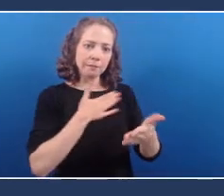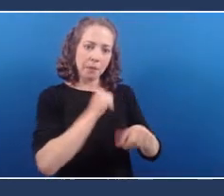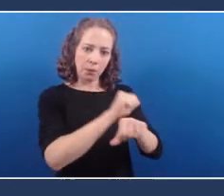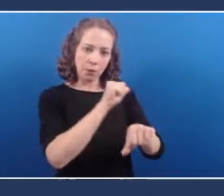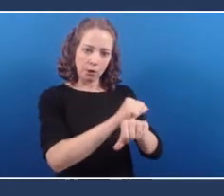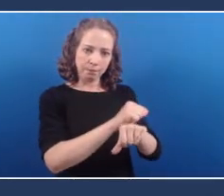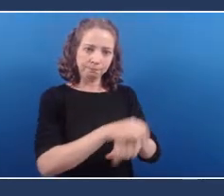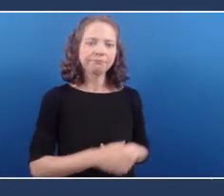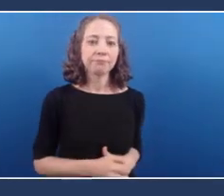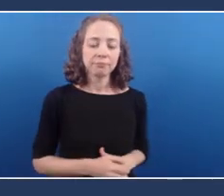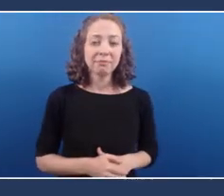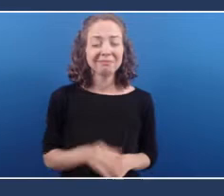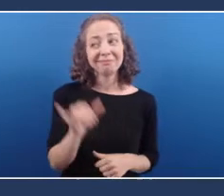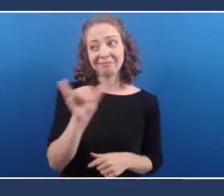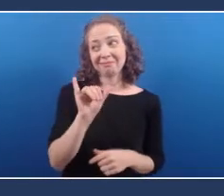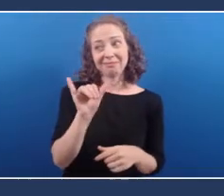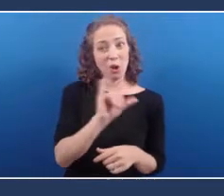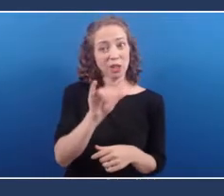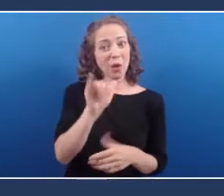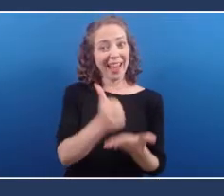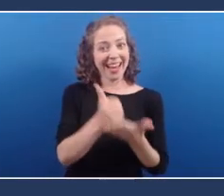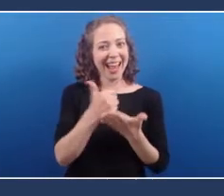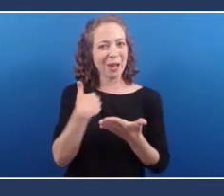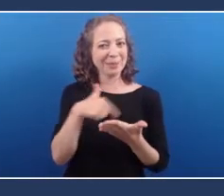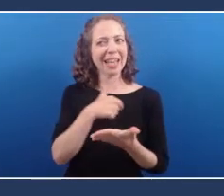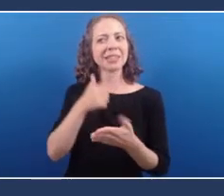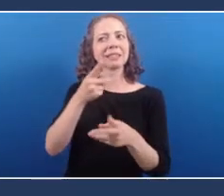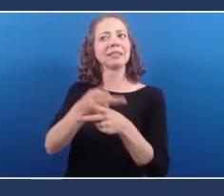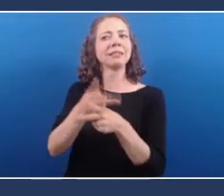This, I think, is probably one of my favorite features, which is in Outlook.